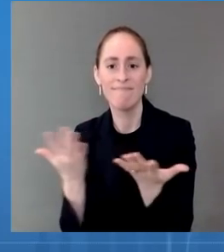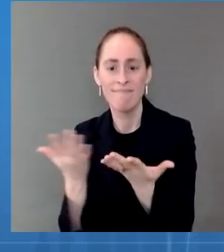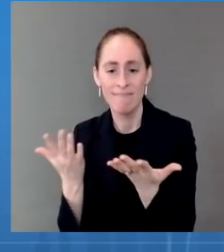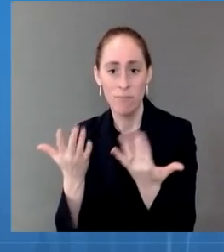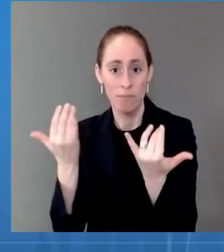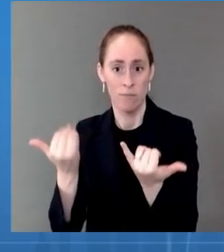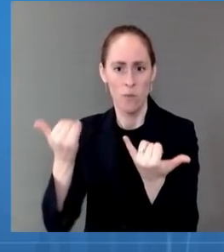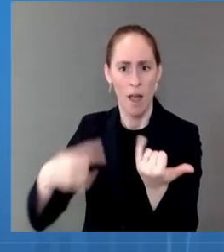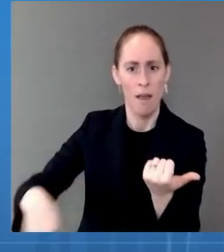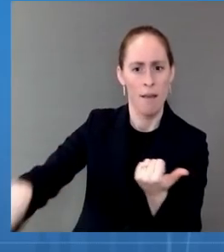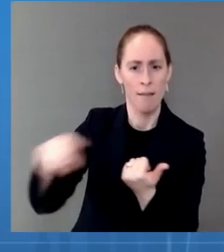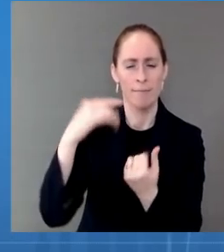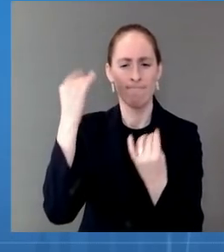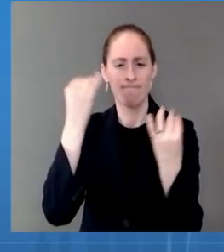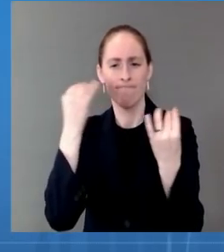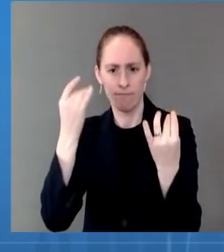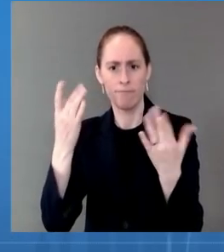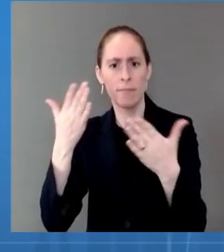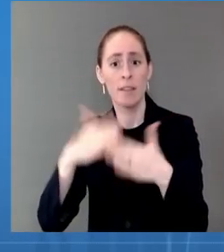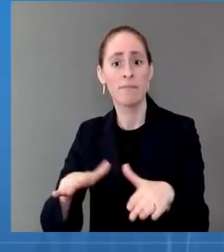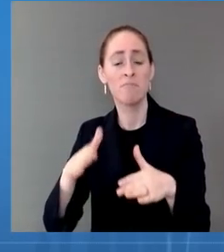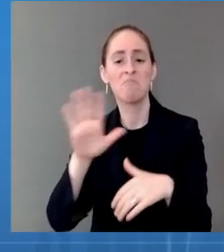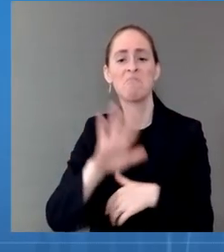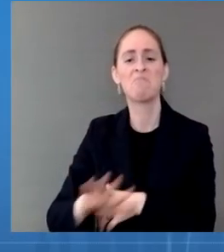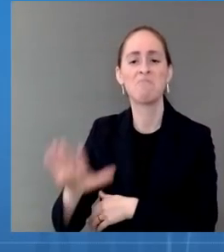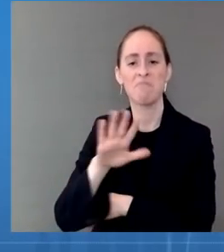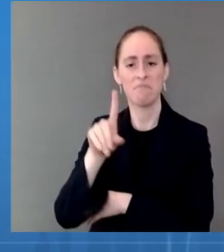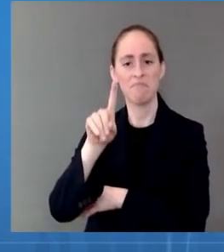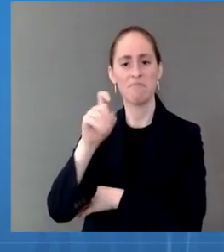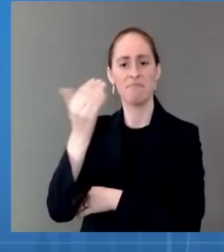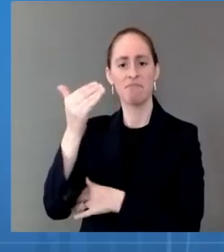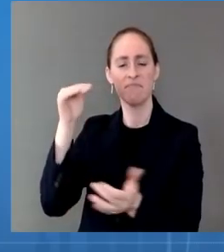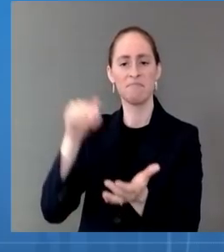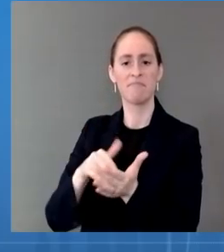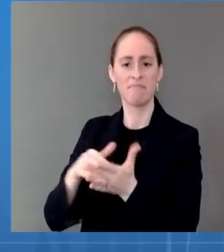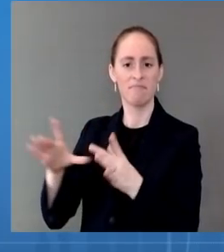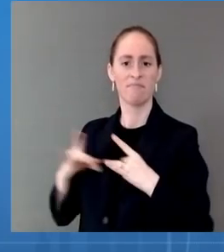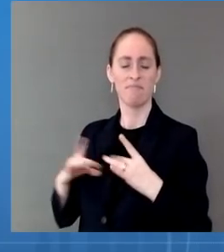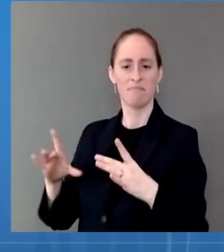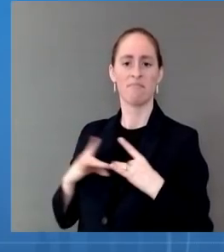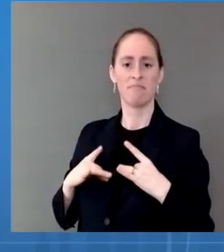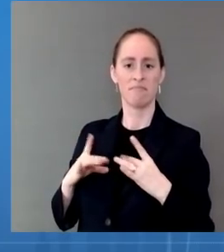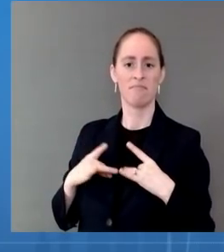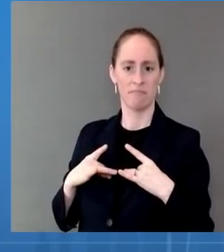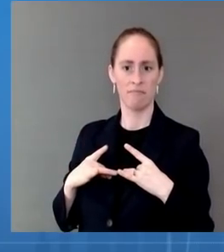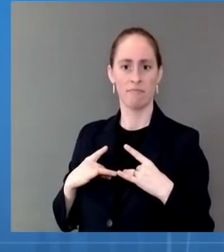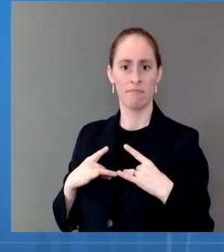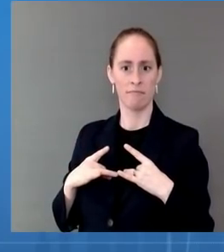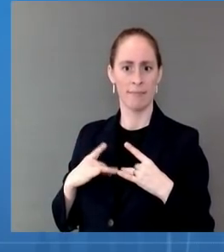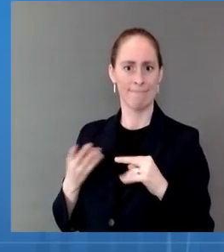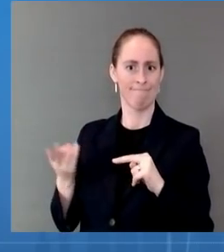which represents an increase of about thirty seven percent over the previous week. The seven day average of hospital admissions